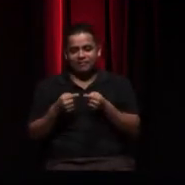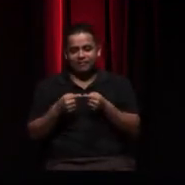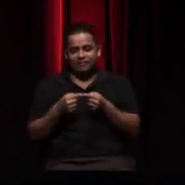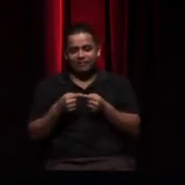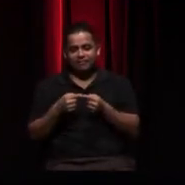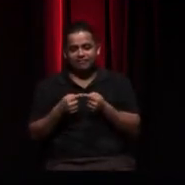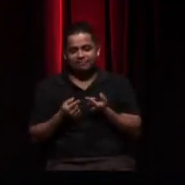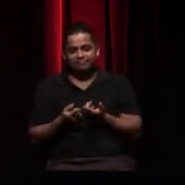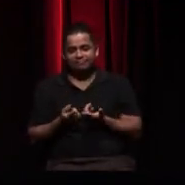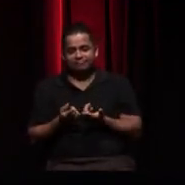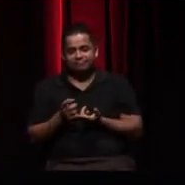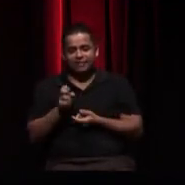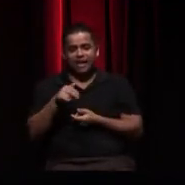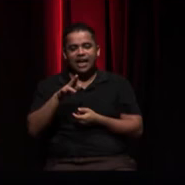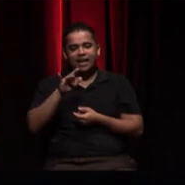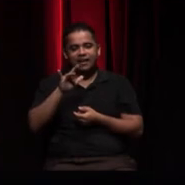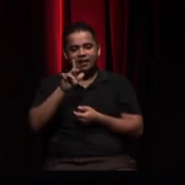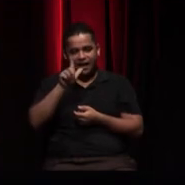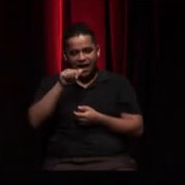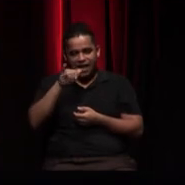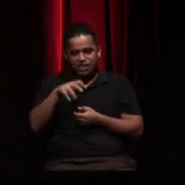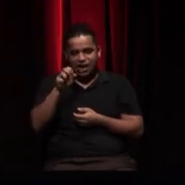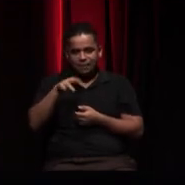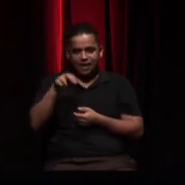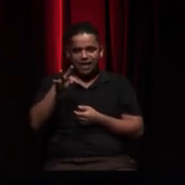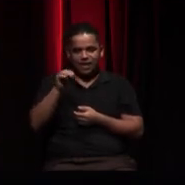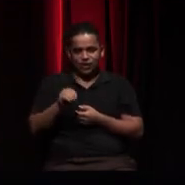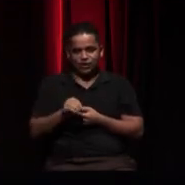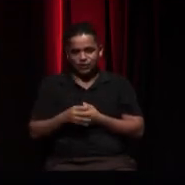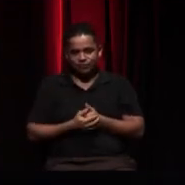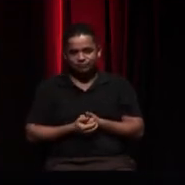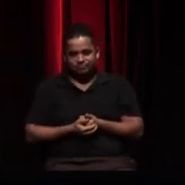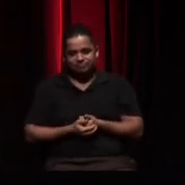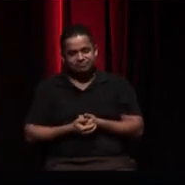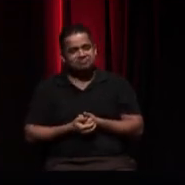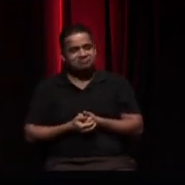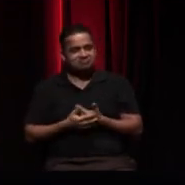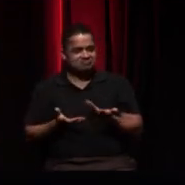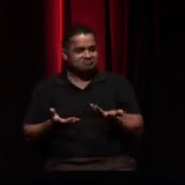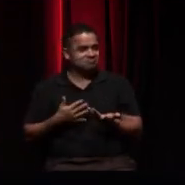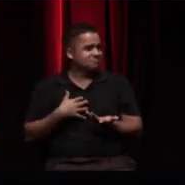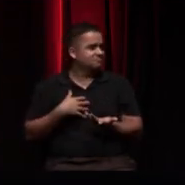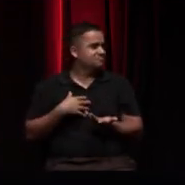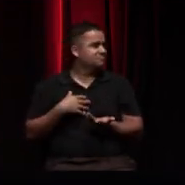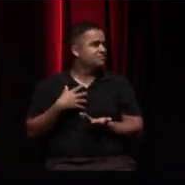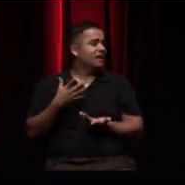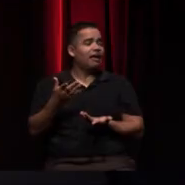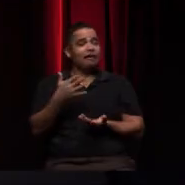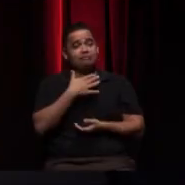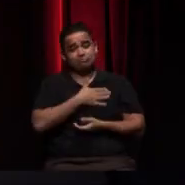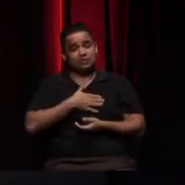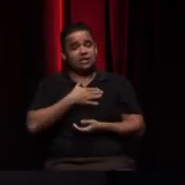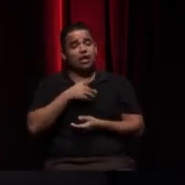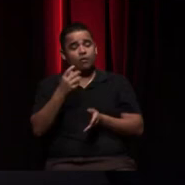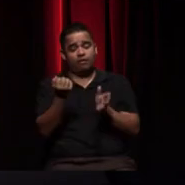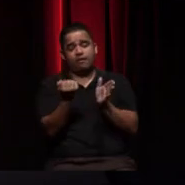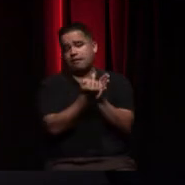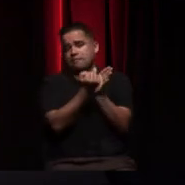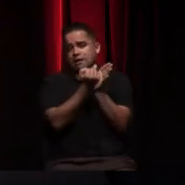involvement is... I hear it in 9 out of 10 meetings I attend. “I’d like my brand, my content